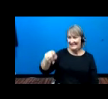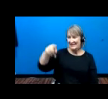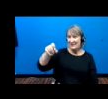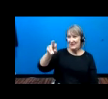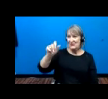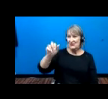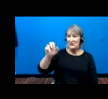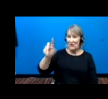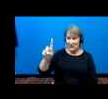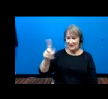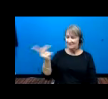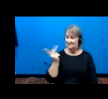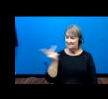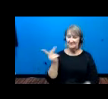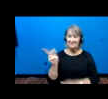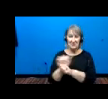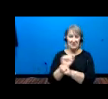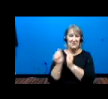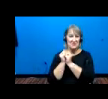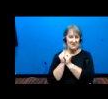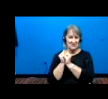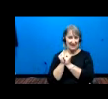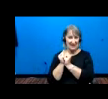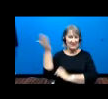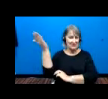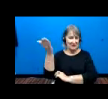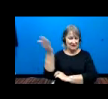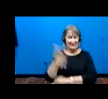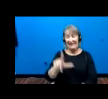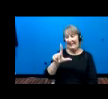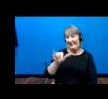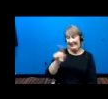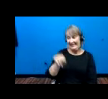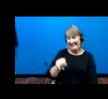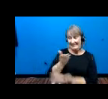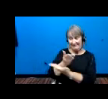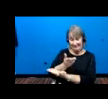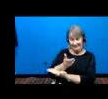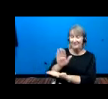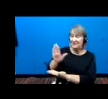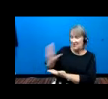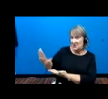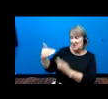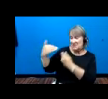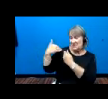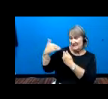And she actually is our lead on dissemination. She has done such an awesome job.